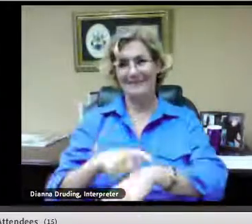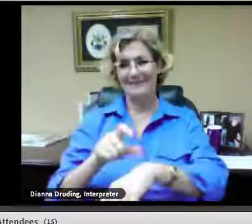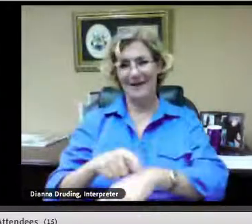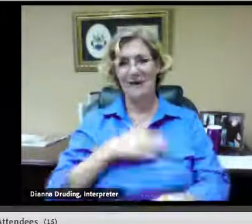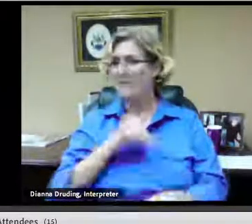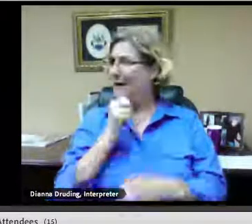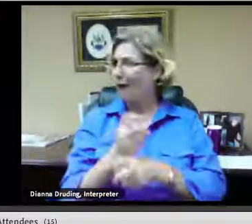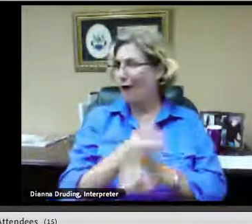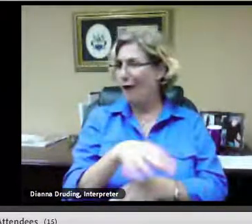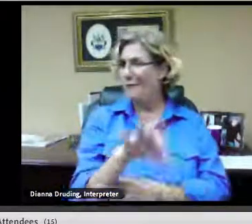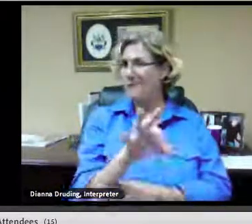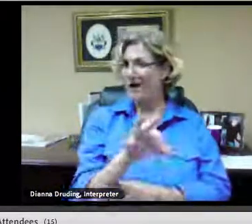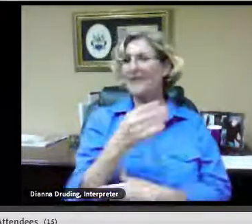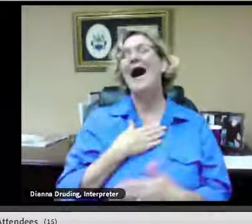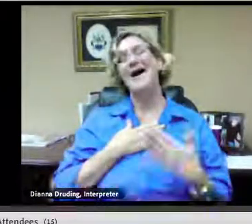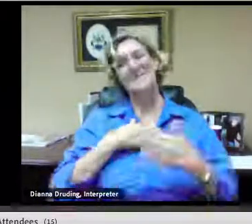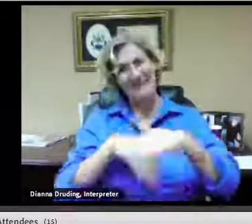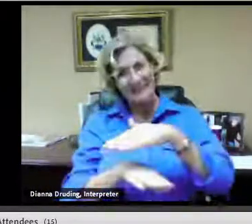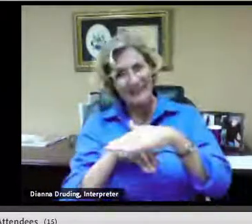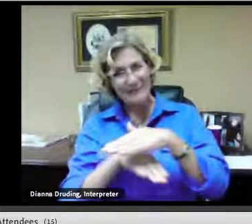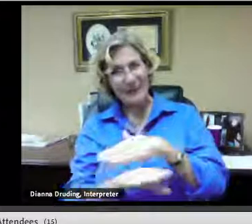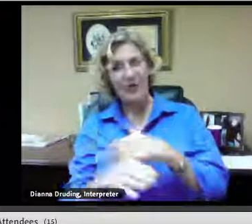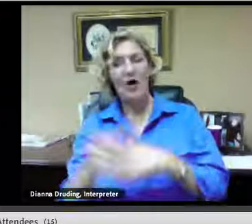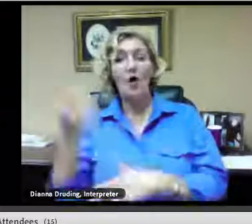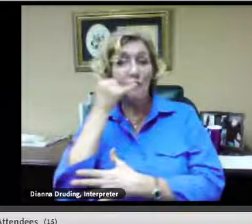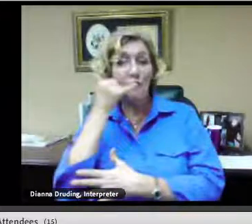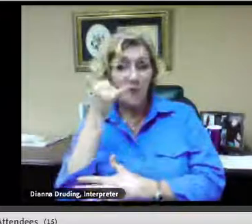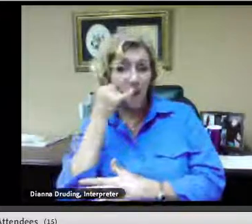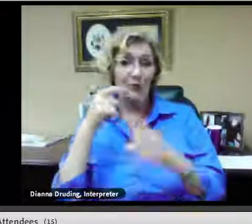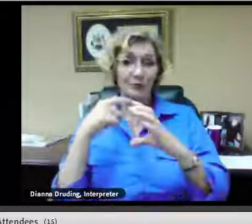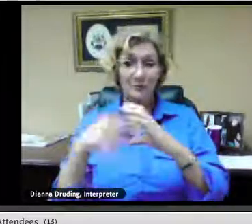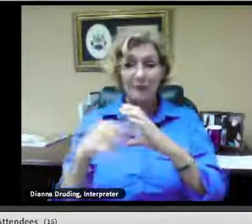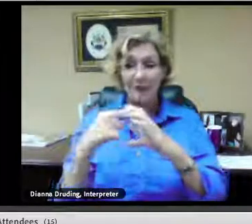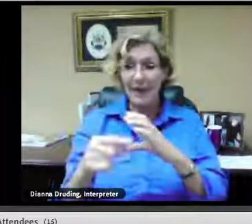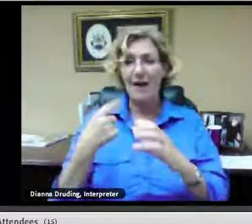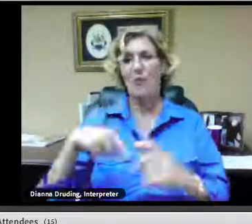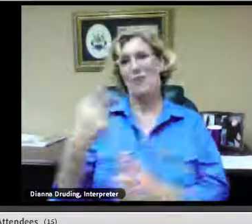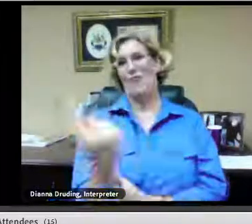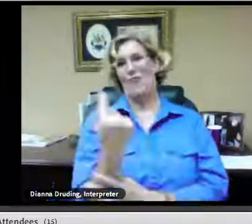I am very accessible via phone, e-mail, whatever. We're always connected, right?